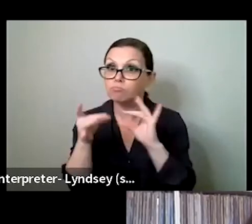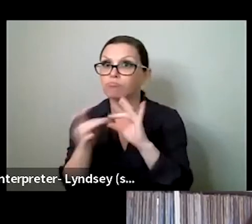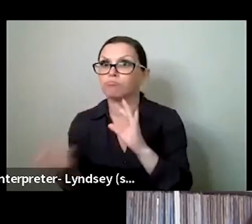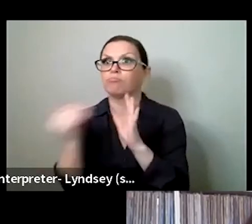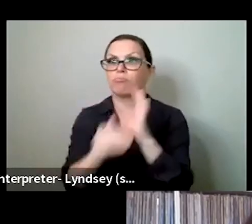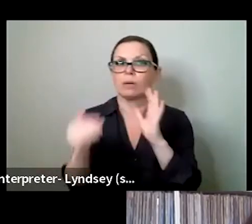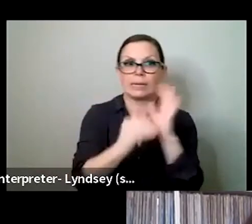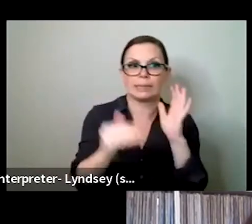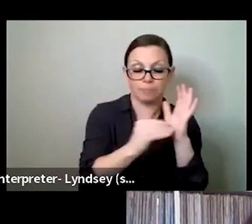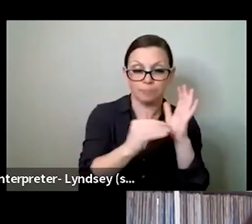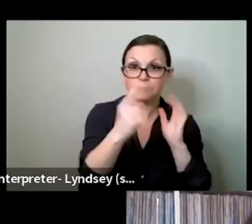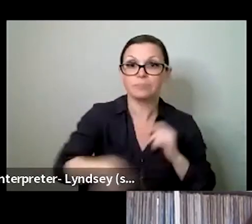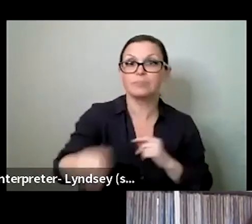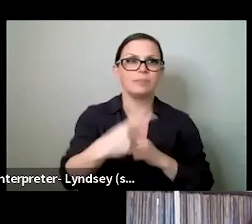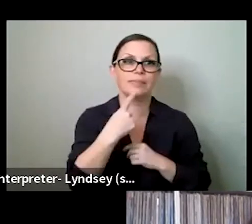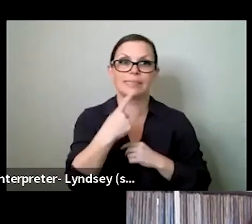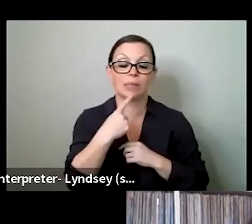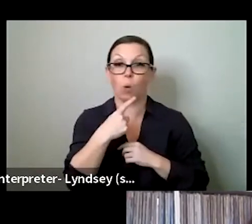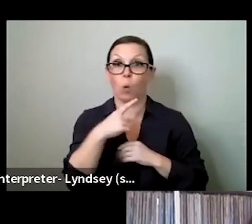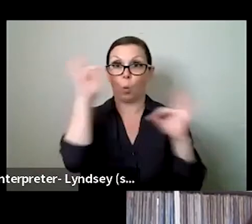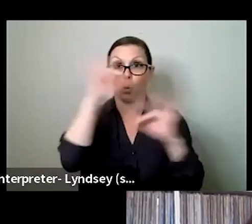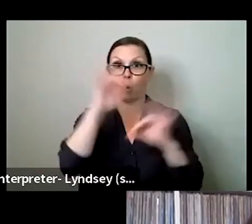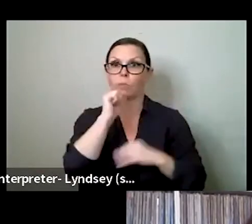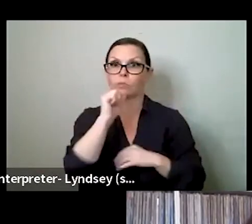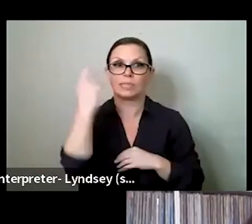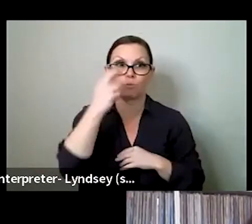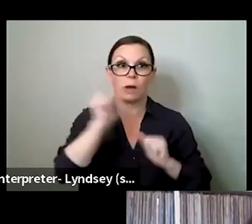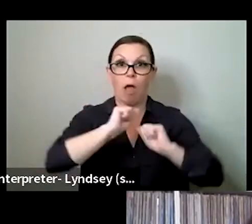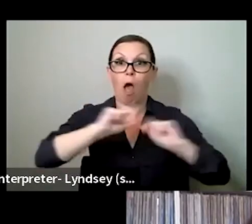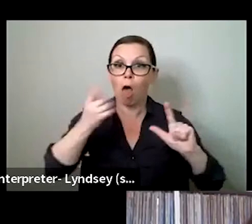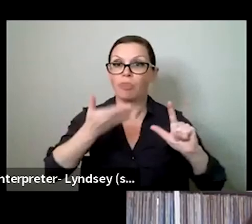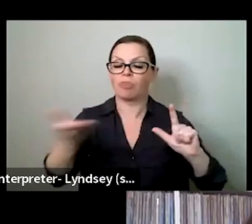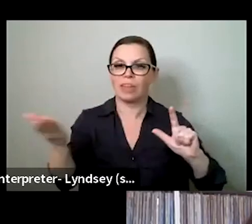was that they did not realize that all of these things were available to them.